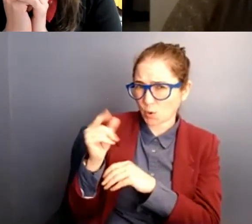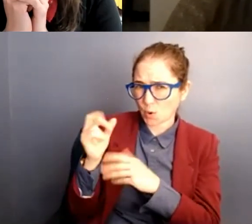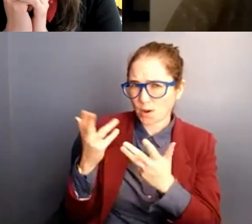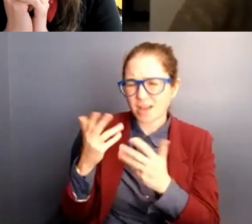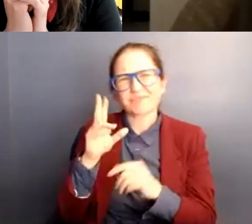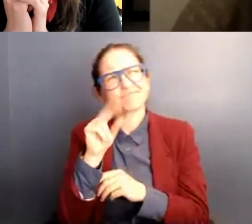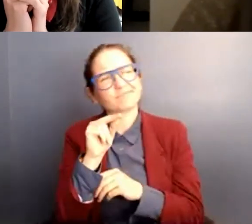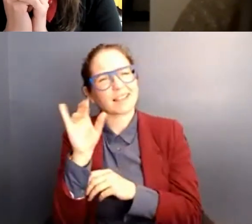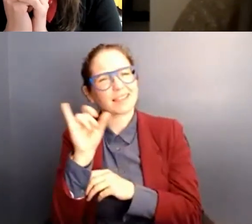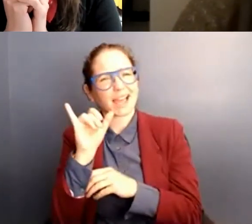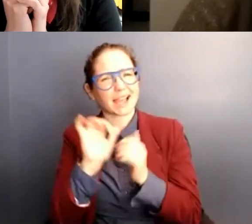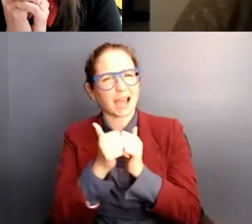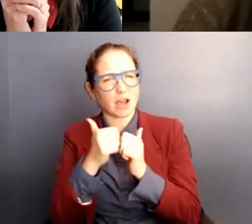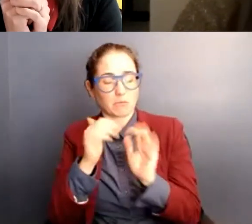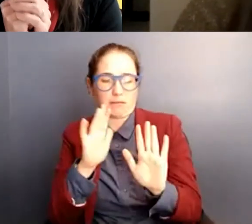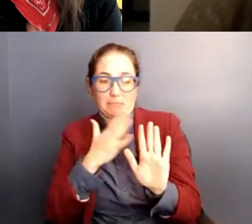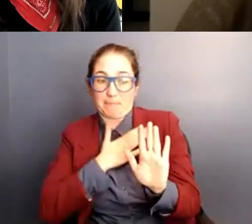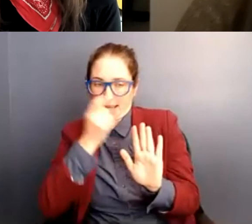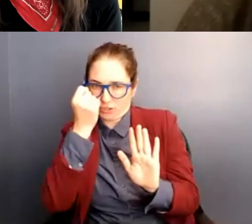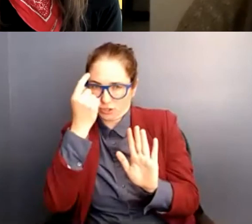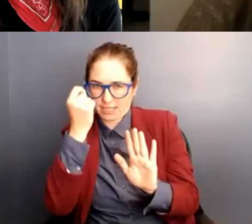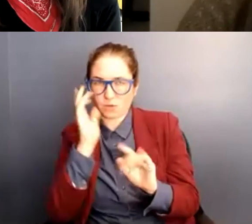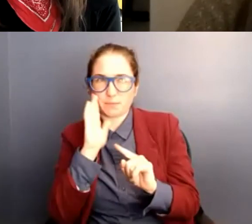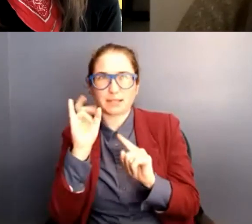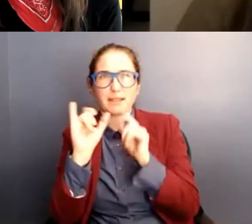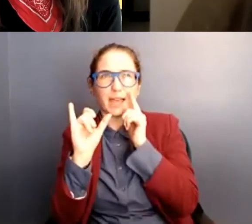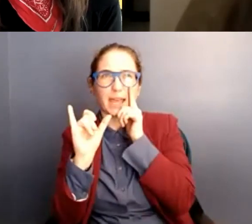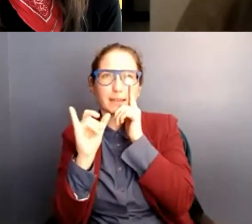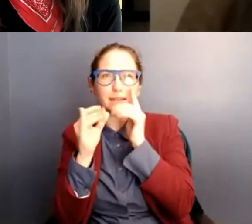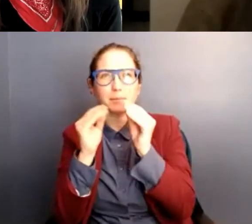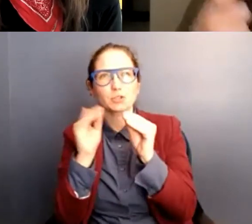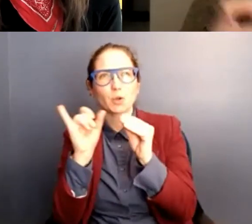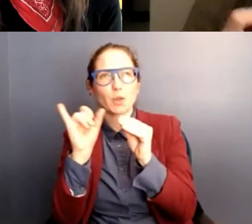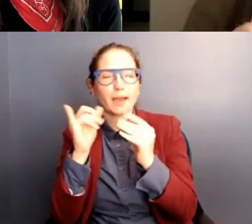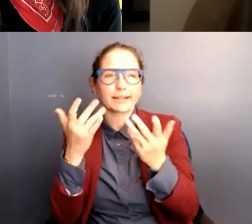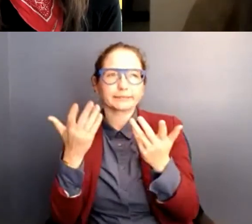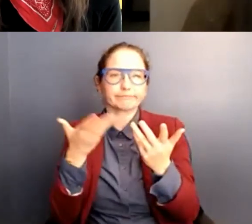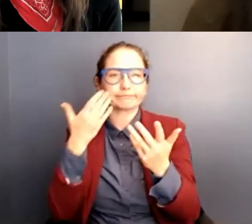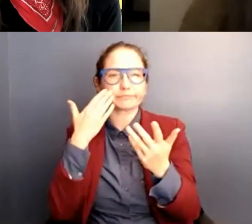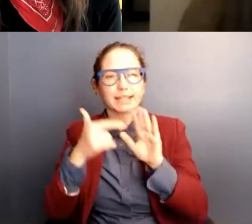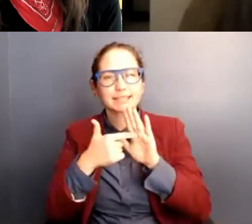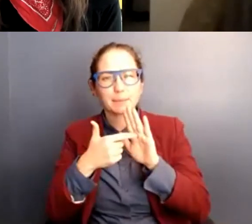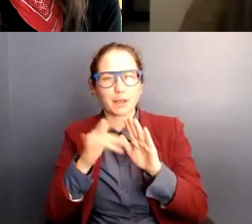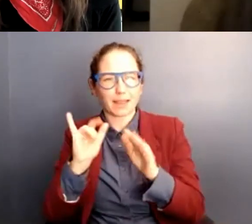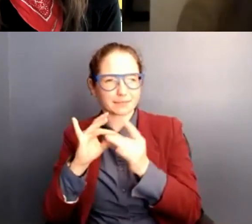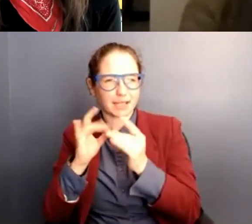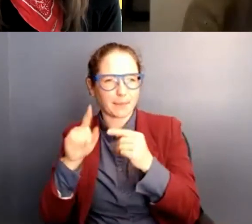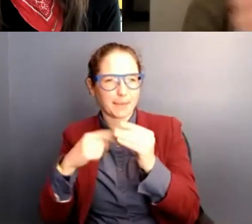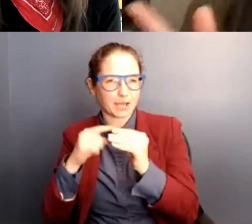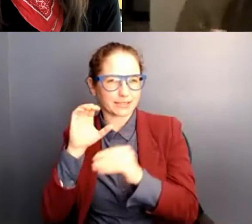the way that I'm understanding this question would be more so just like an example like I shared of CCAC's where we're trying